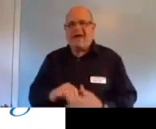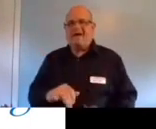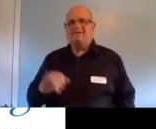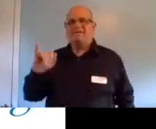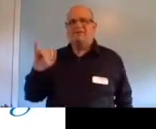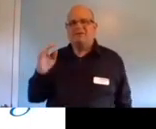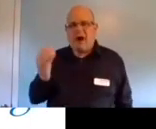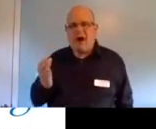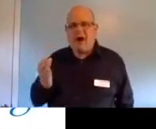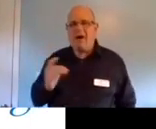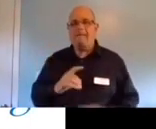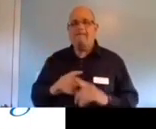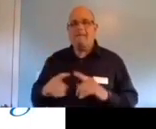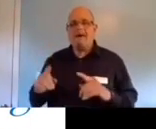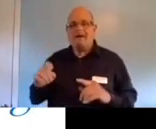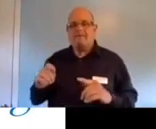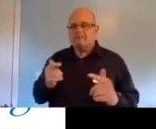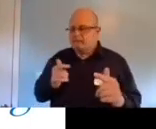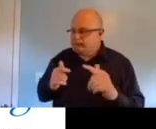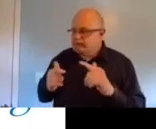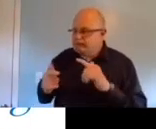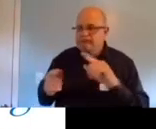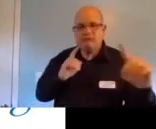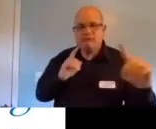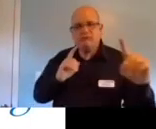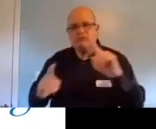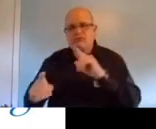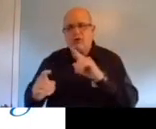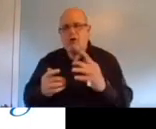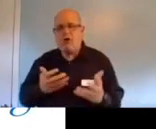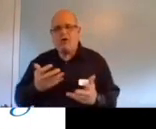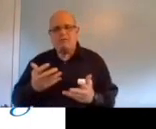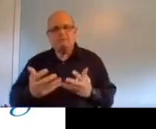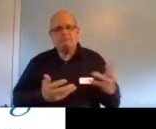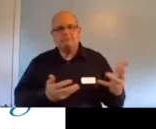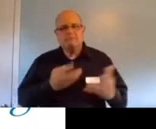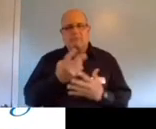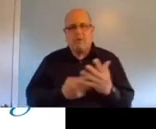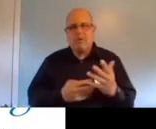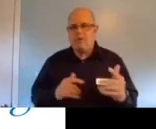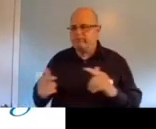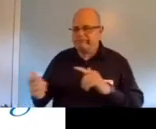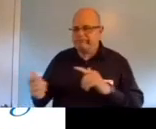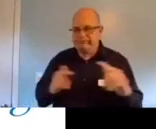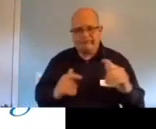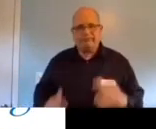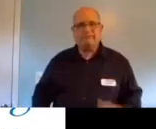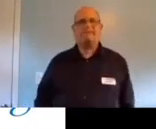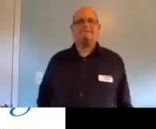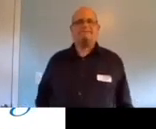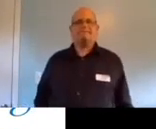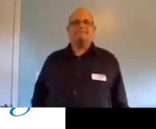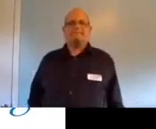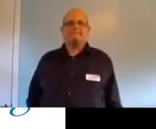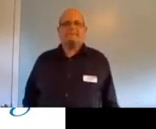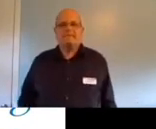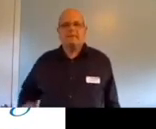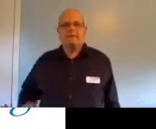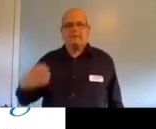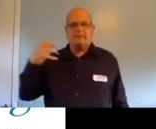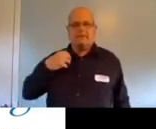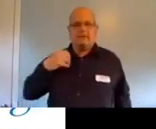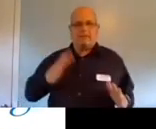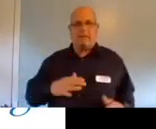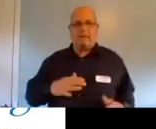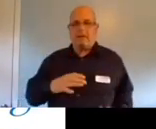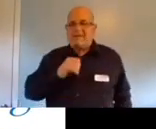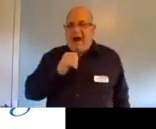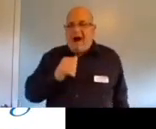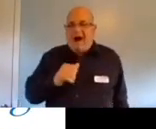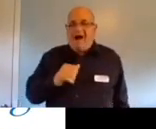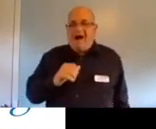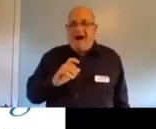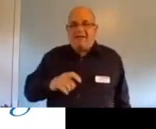it is where everyone, as I said earlier, an employer is not an expert so they will need